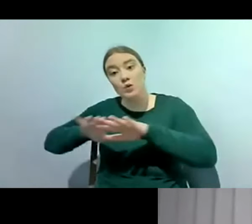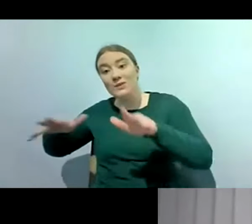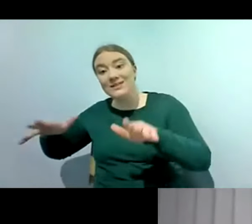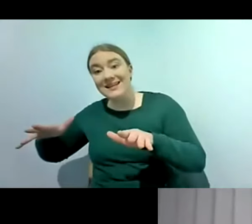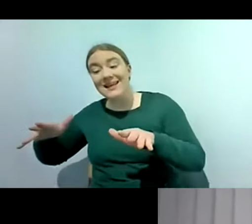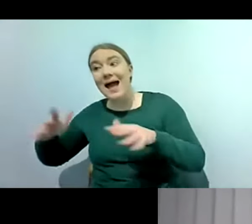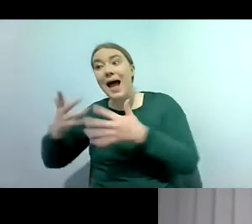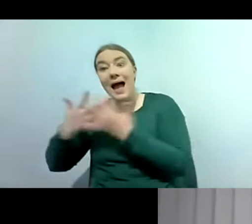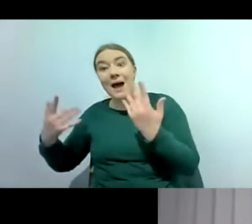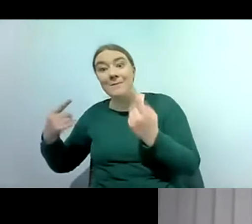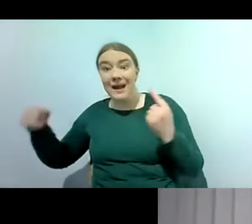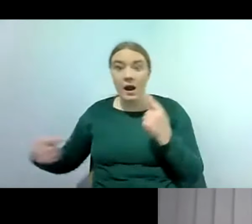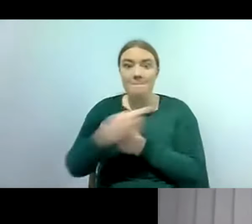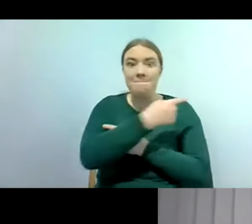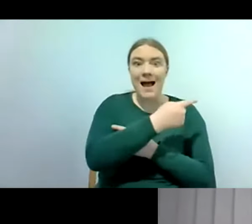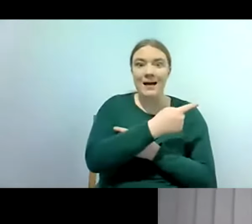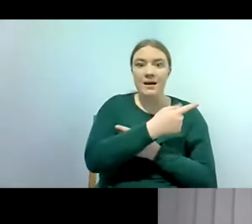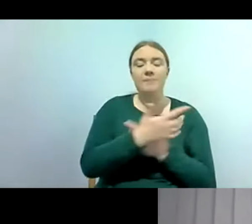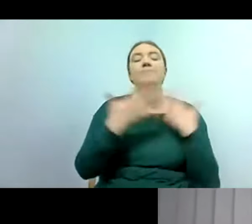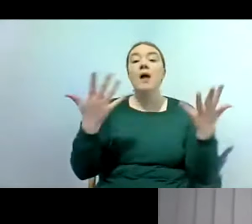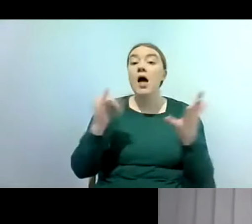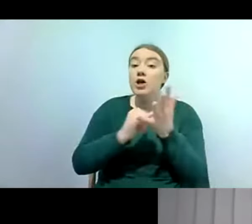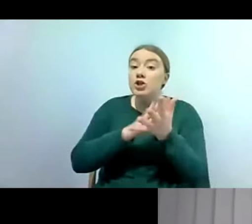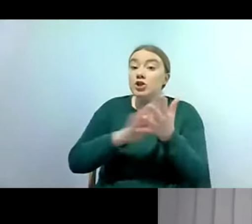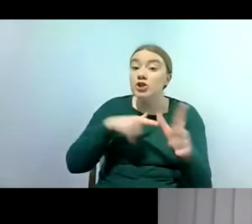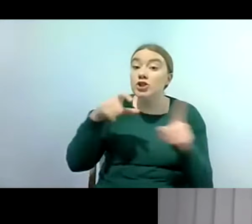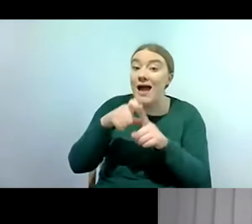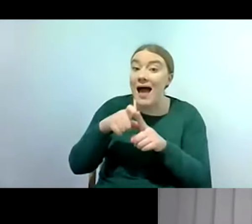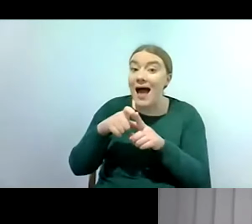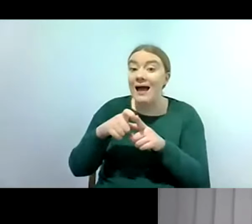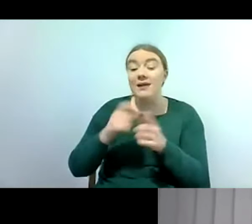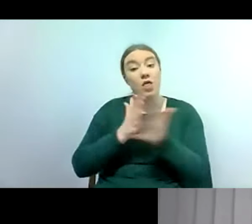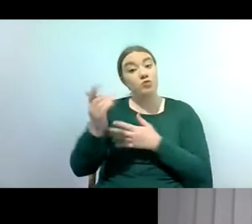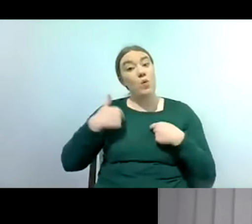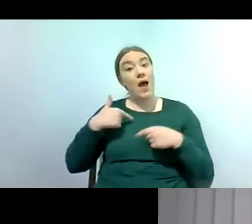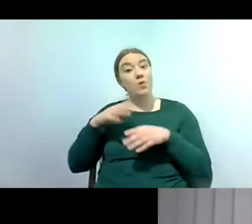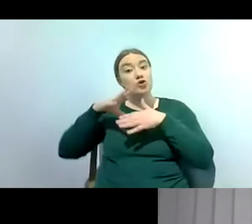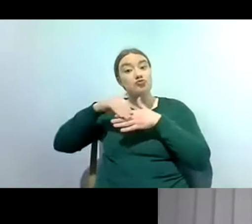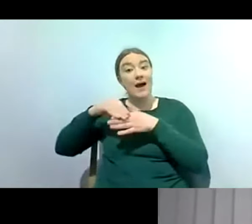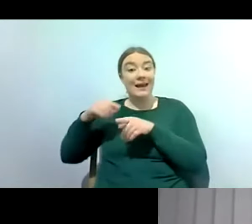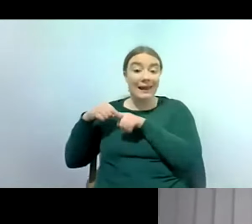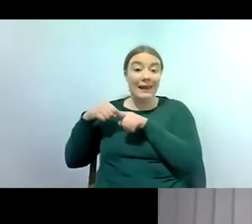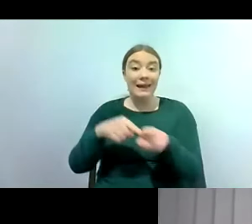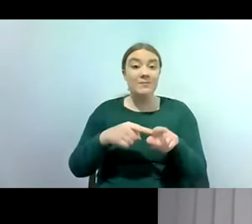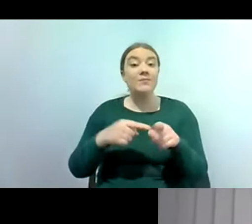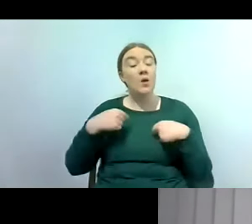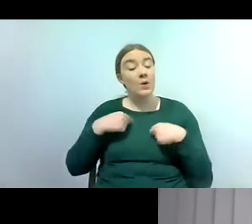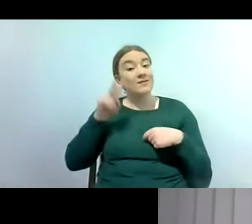the shad um we've through our tracking work um we've noticed quite high marine marine survival